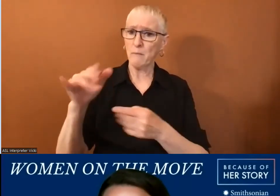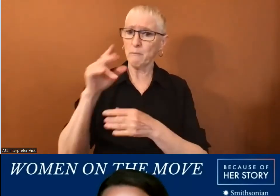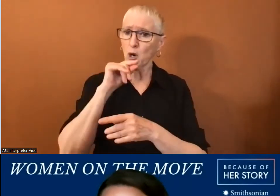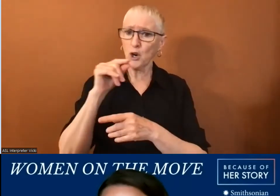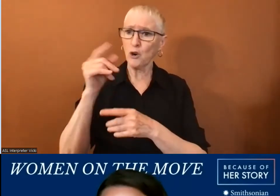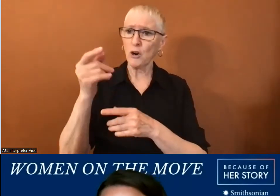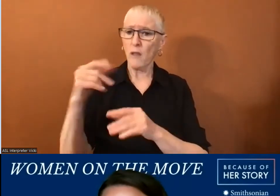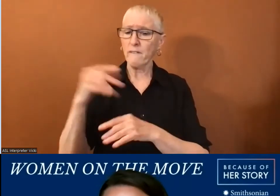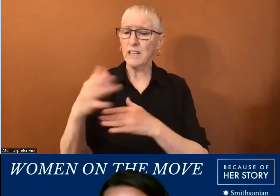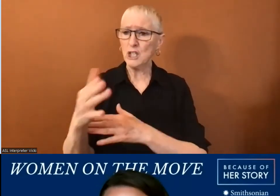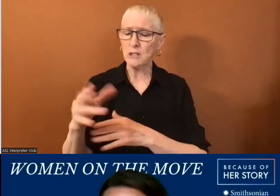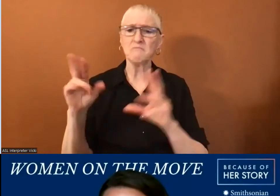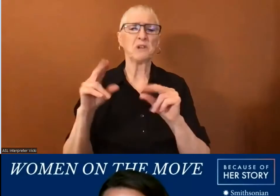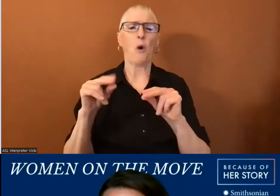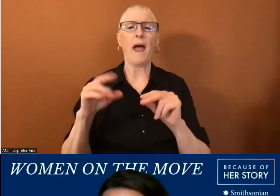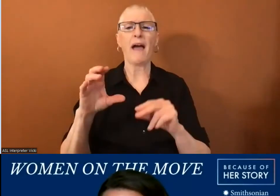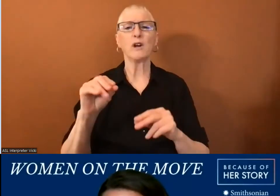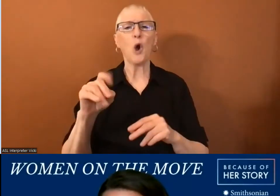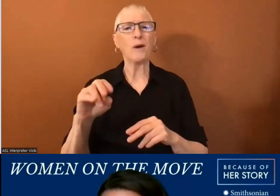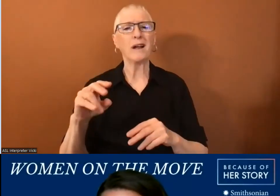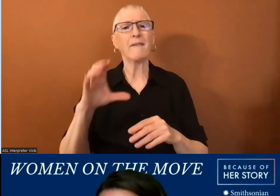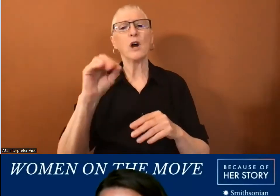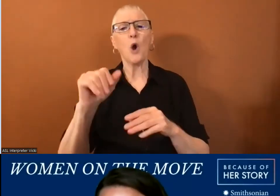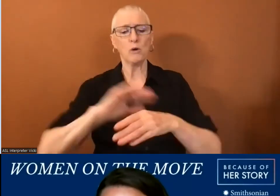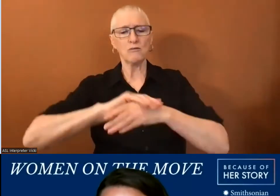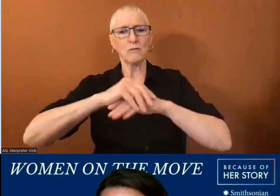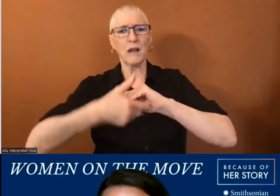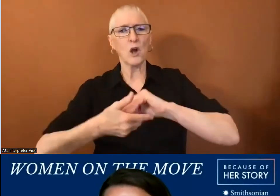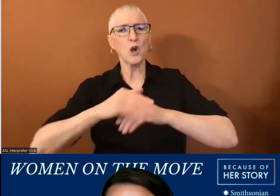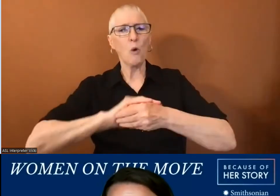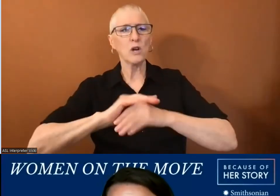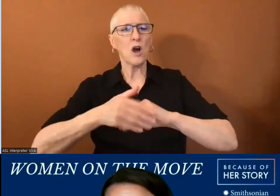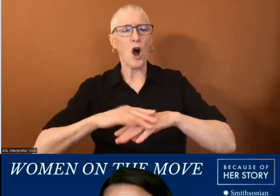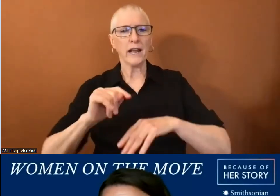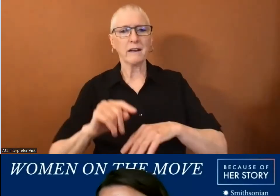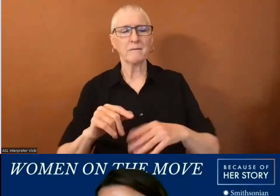all coated with kind of a special coating that it just it kind of doesn't even know that it's there.